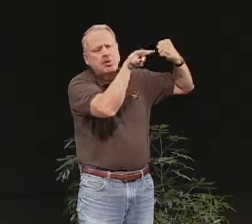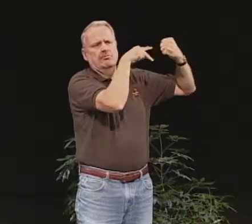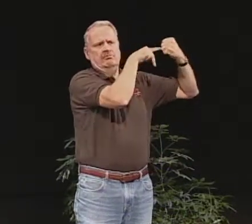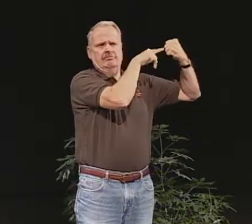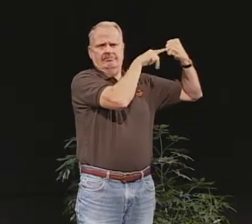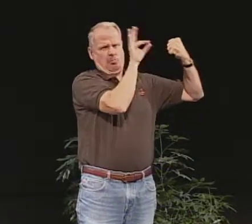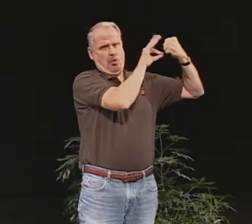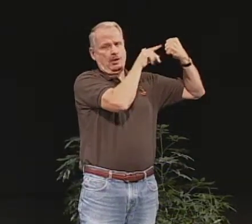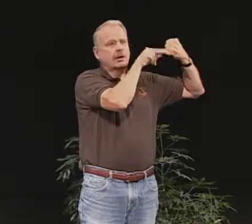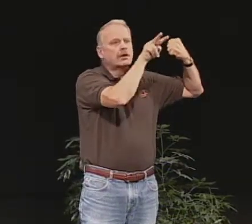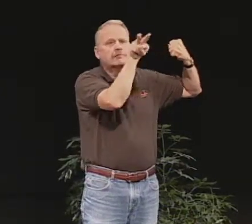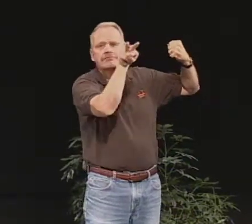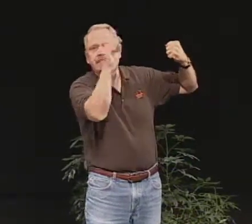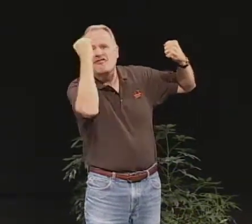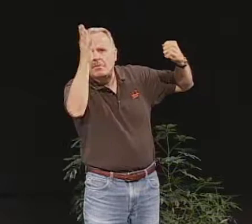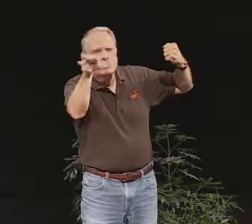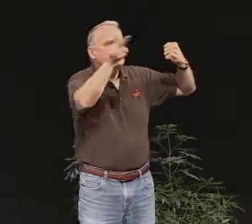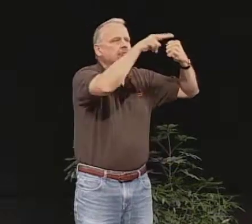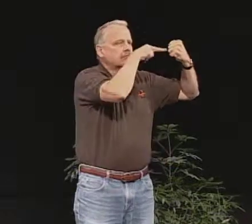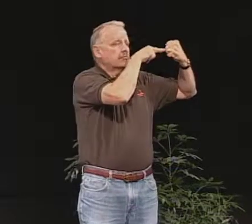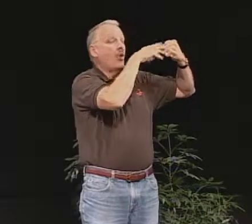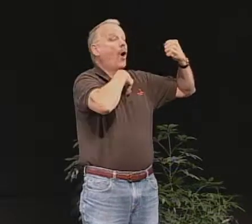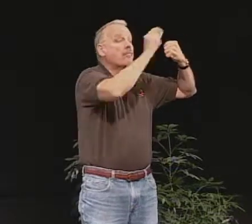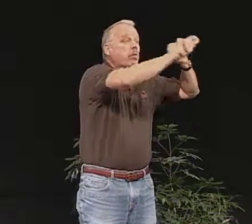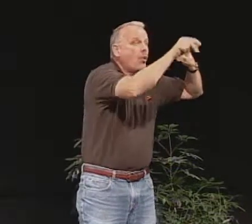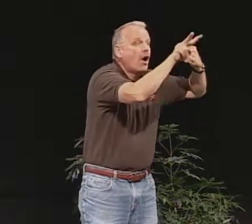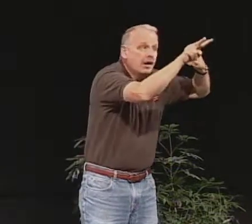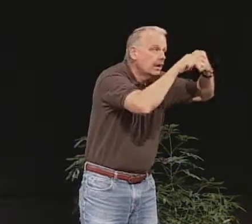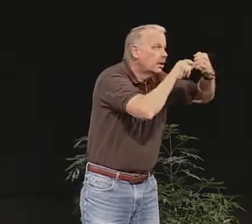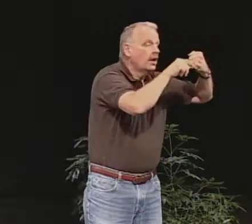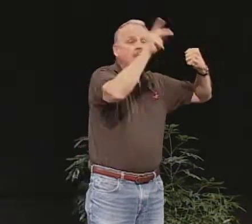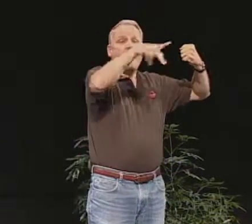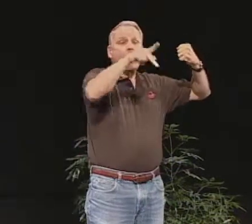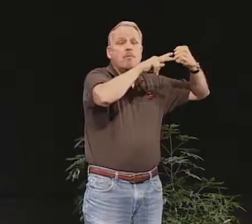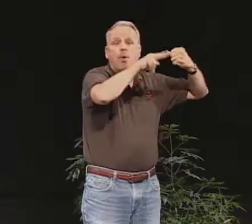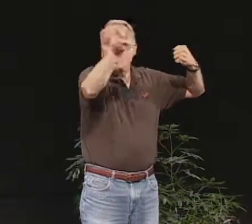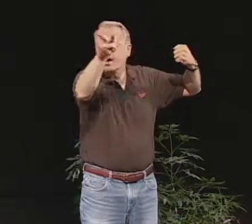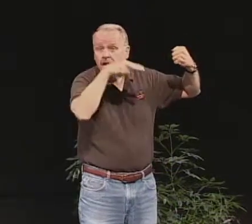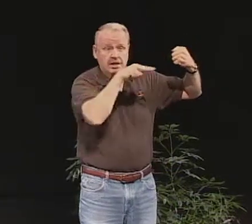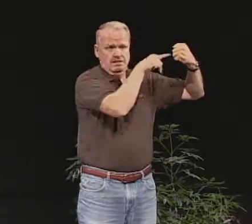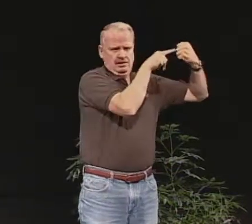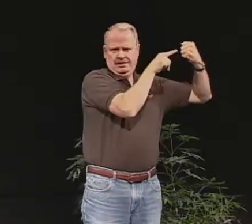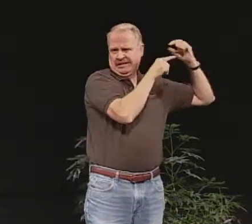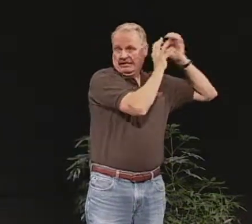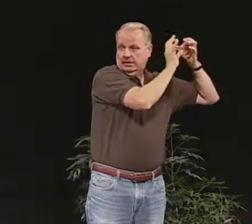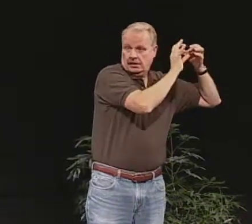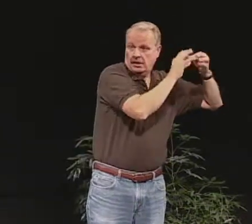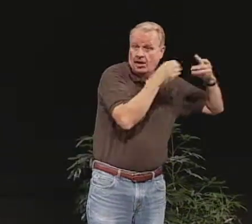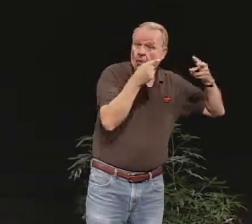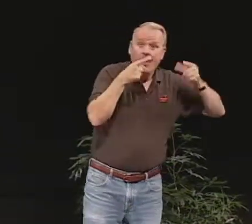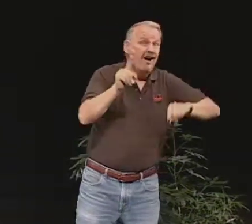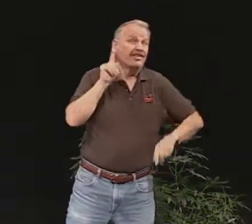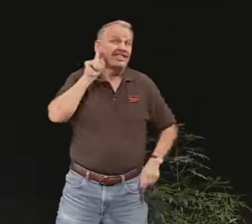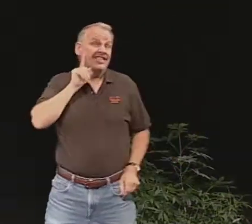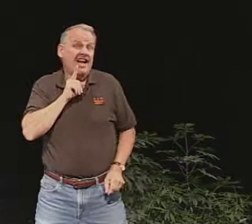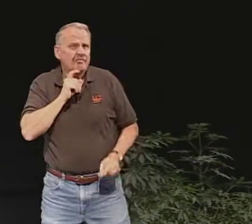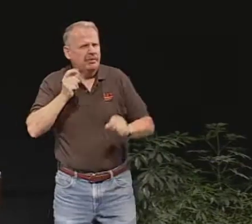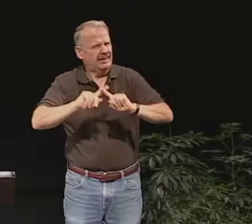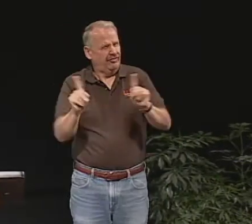and listen at the same time. So collecting all that information at the same time, it helps them gain understanding